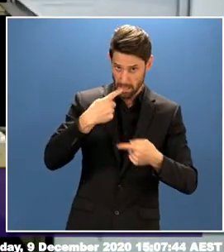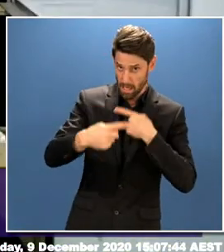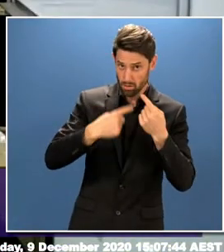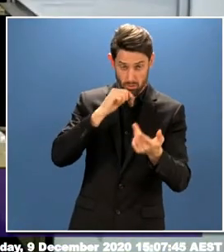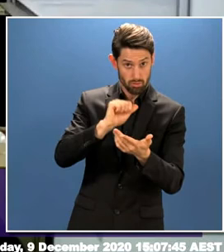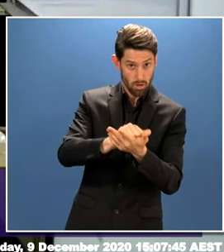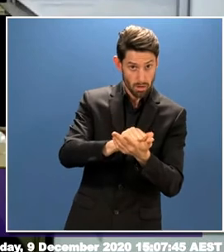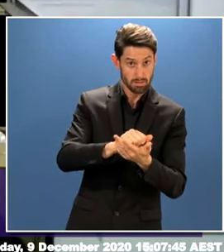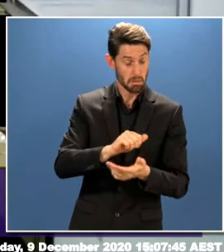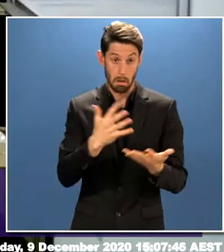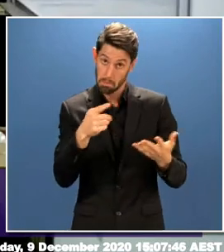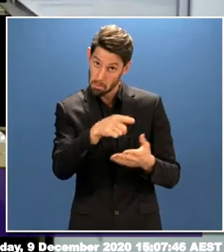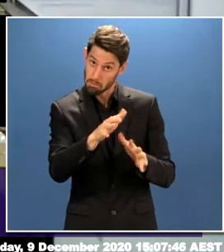Look, not too bad. Not too bad.